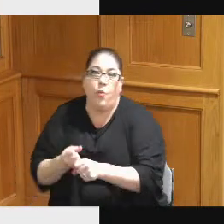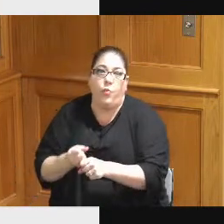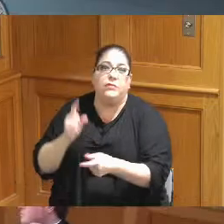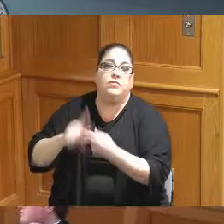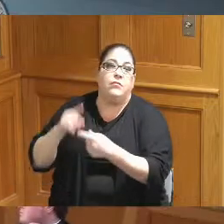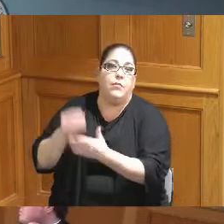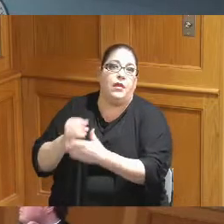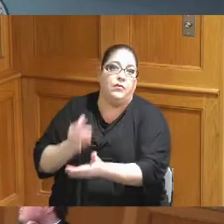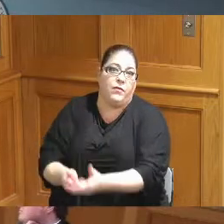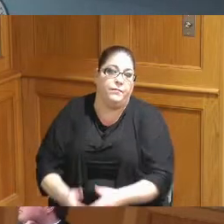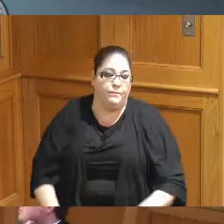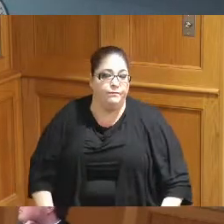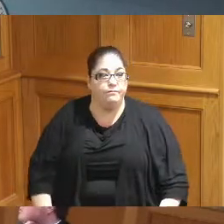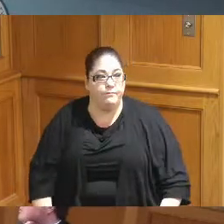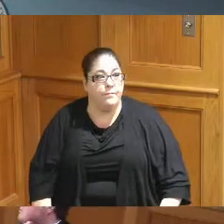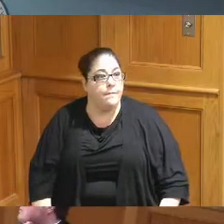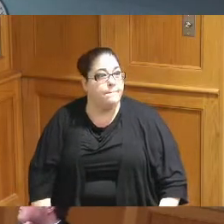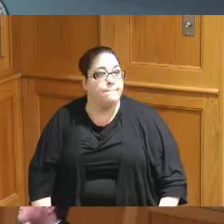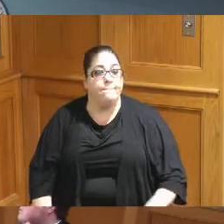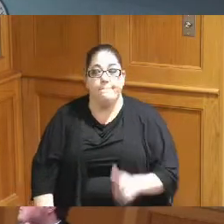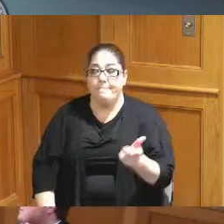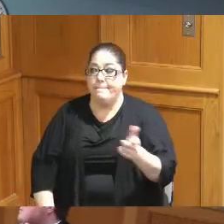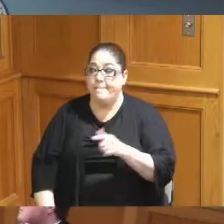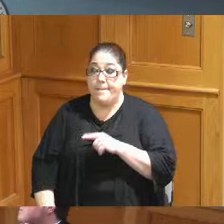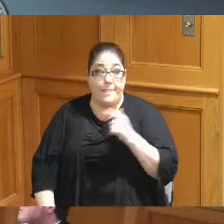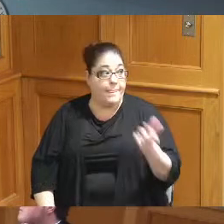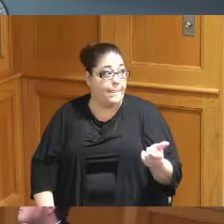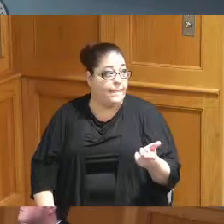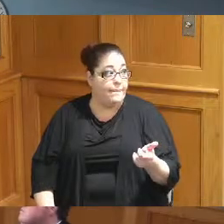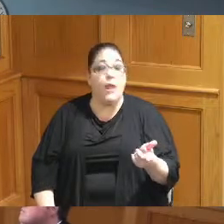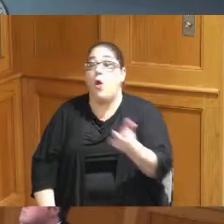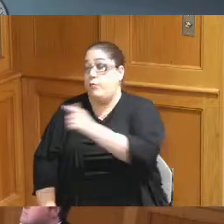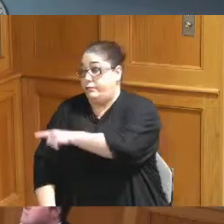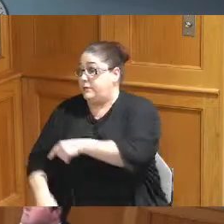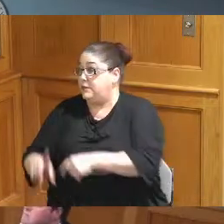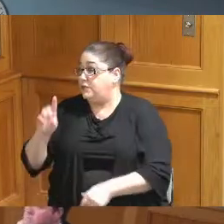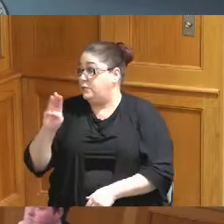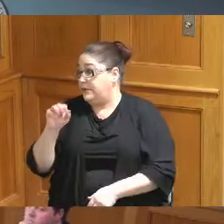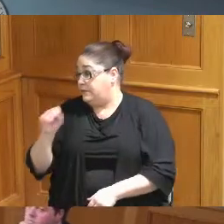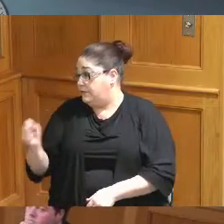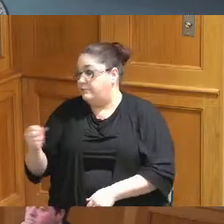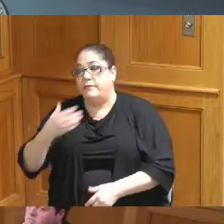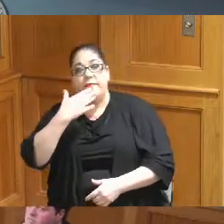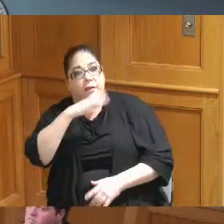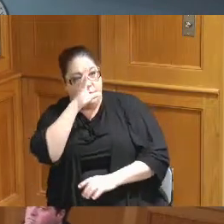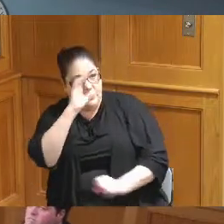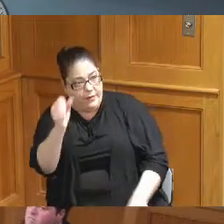thank you Commissioner Dumas President first of all I want to thank you for the information